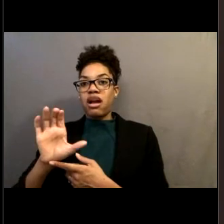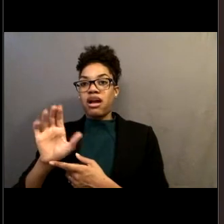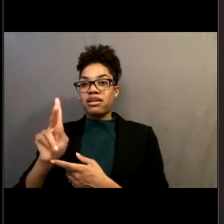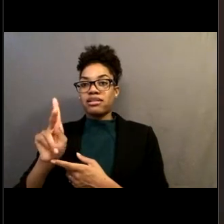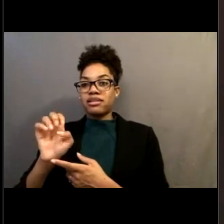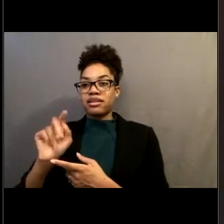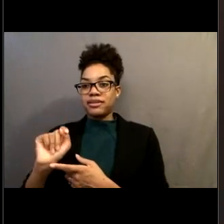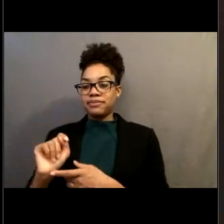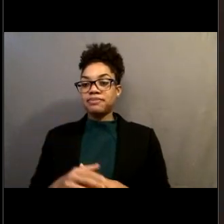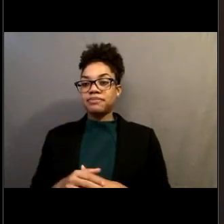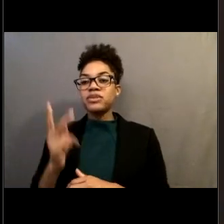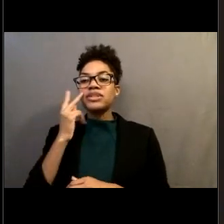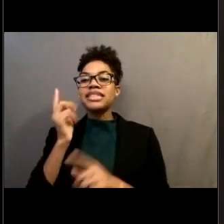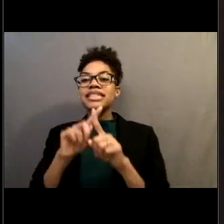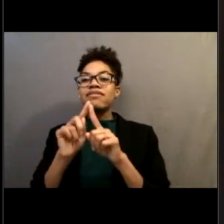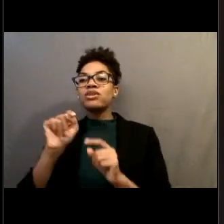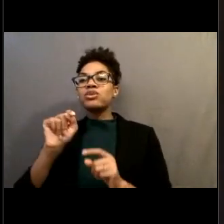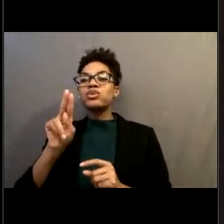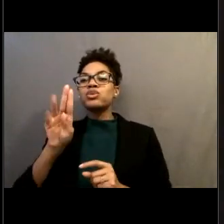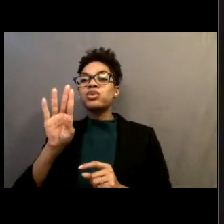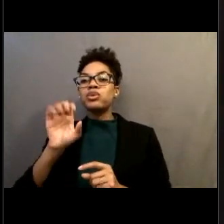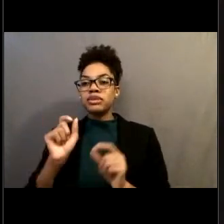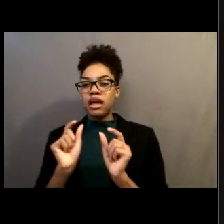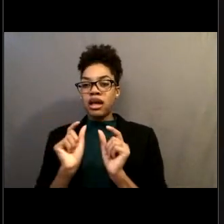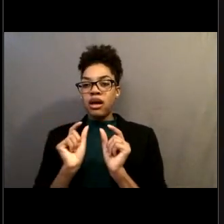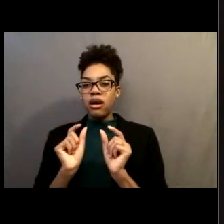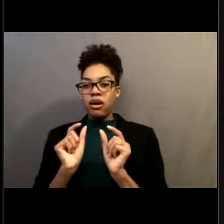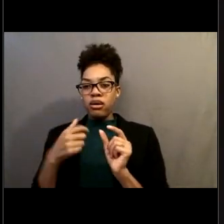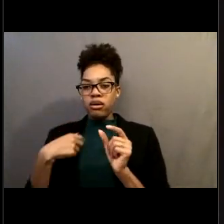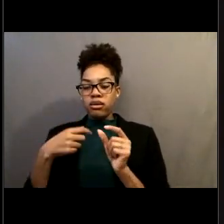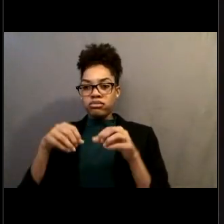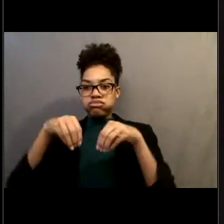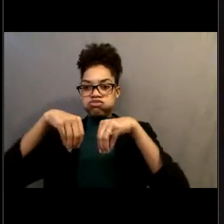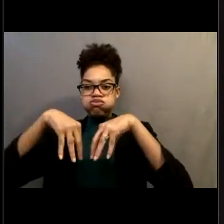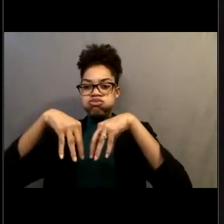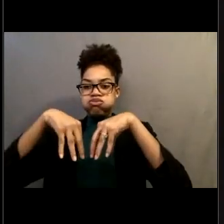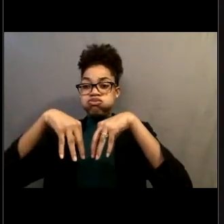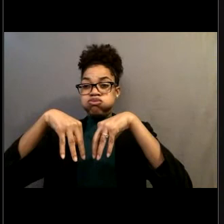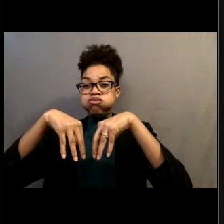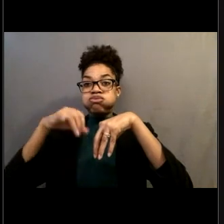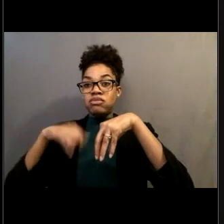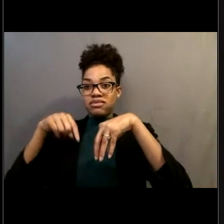Those are solid rocket booster engines. They're extra engines that are used to give it